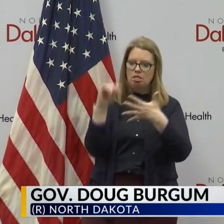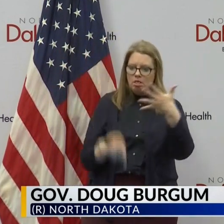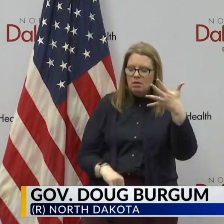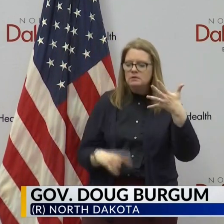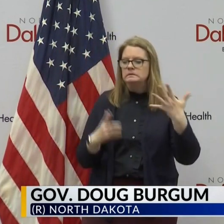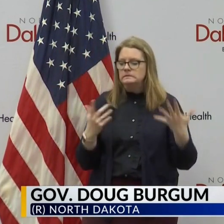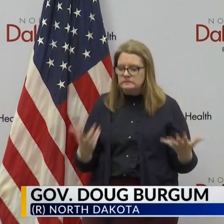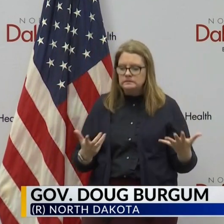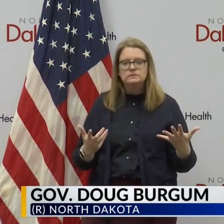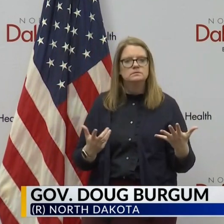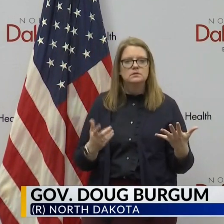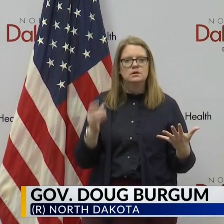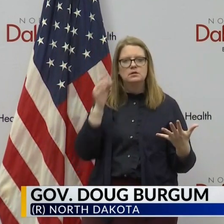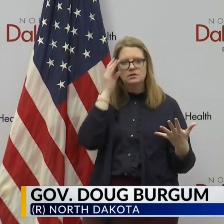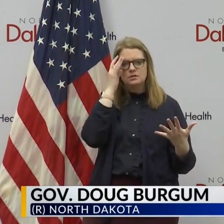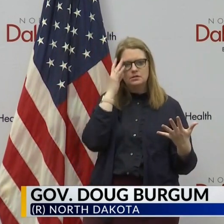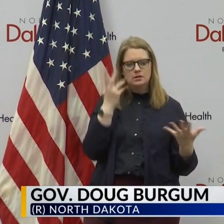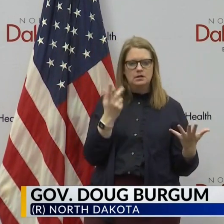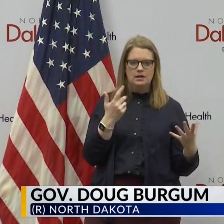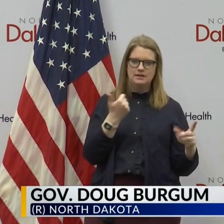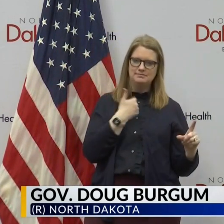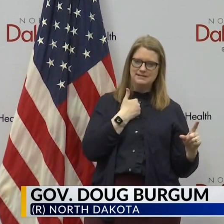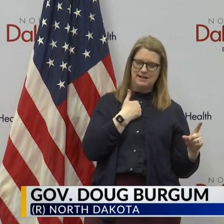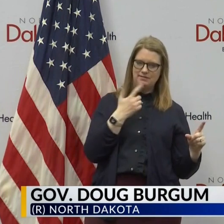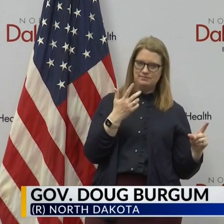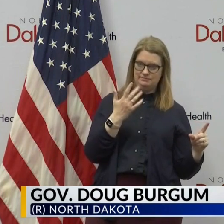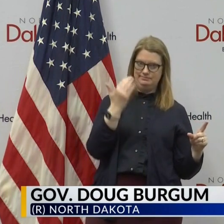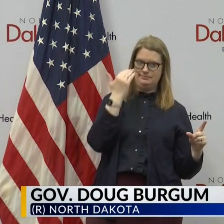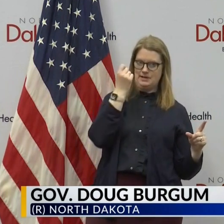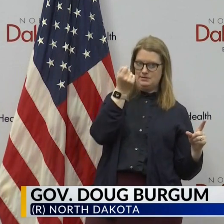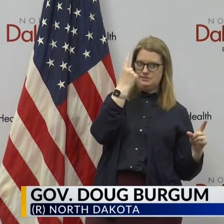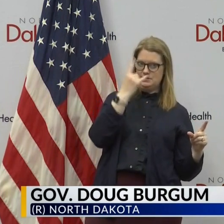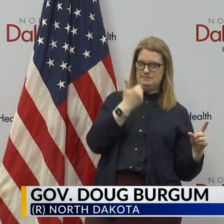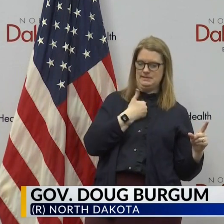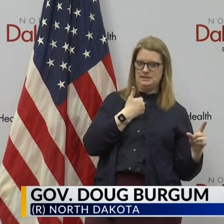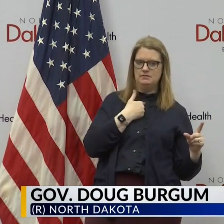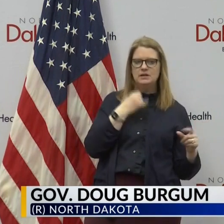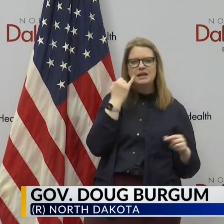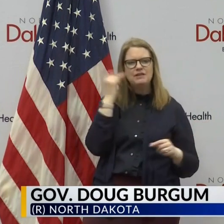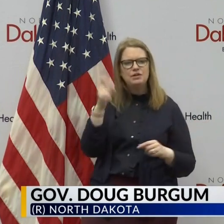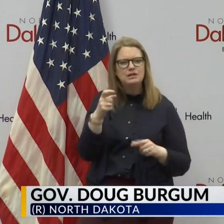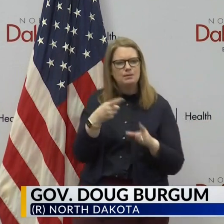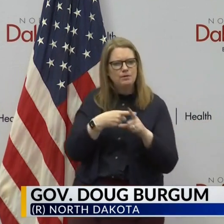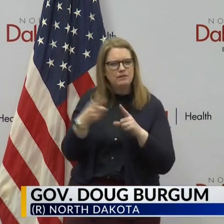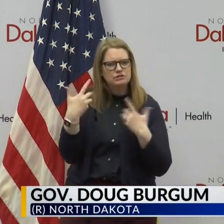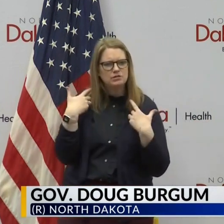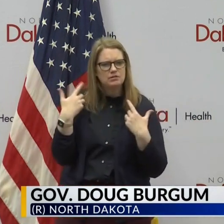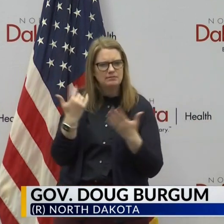ITSELF GETS OVERWHELMING WITH ALL THE OTHER HATS THAT YOU HAVE